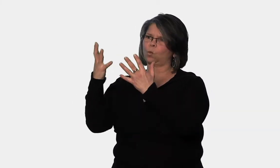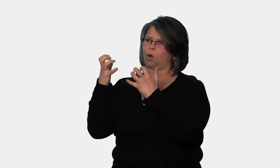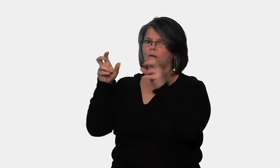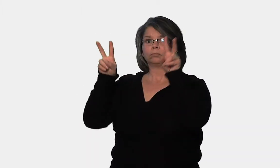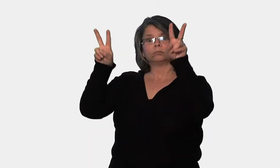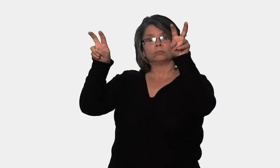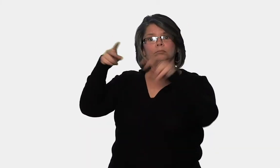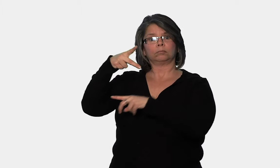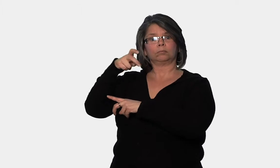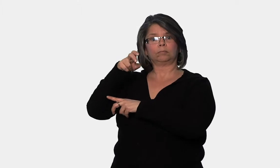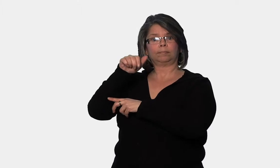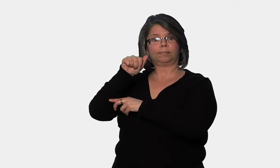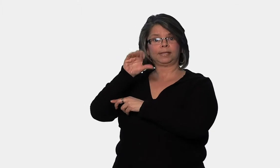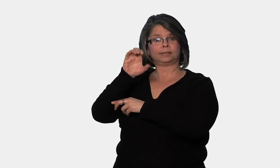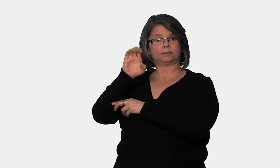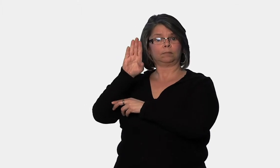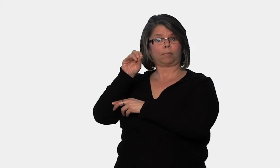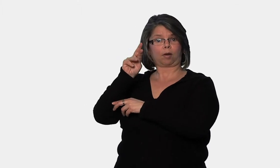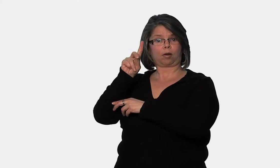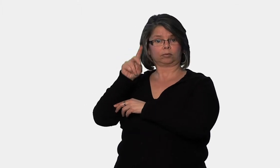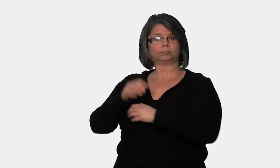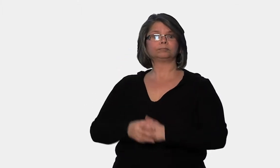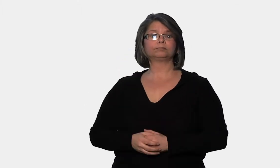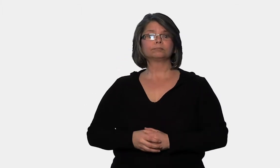for a Peace Bond.